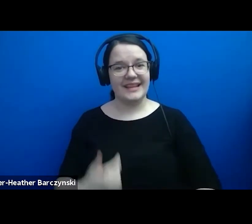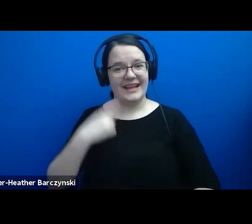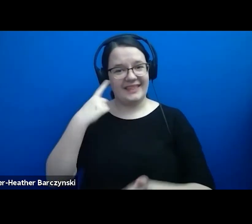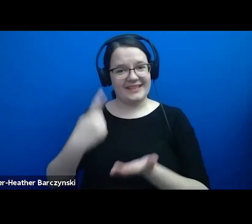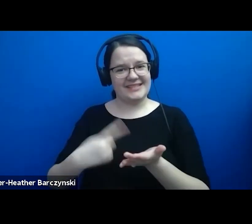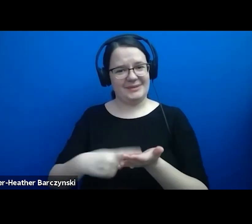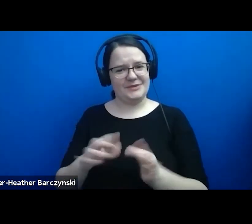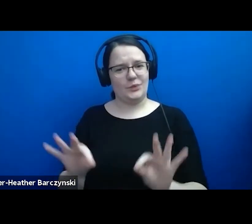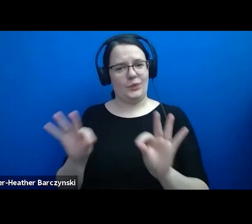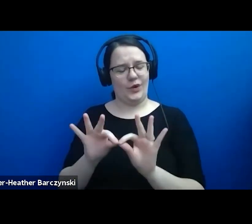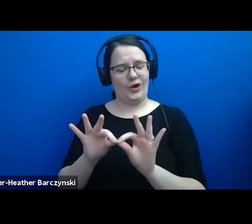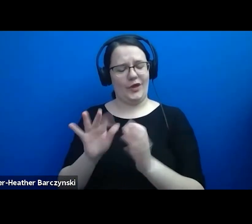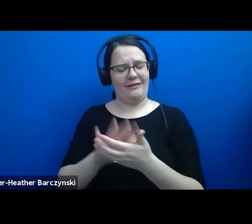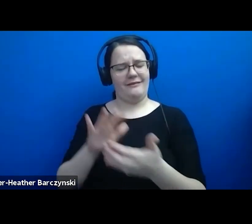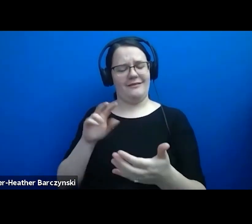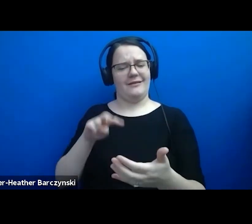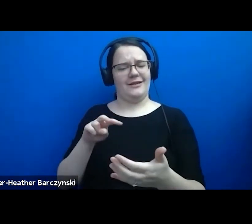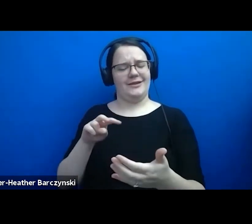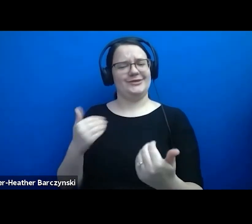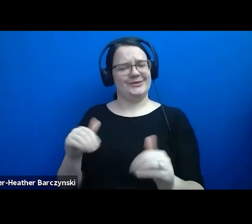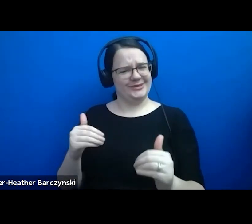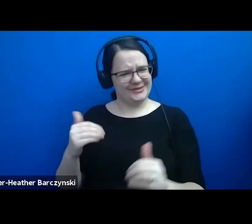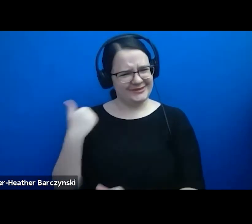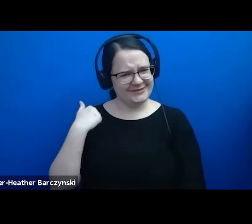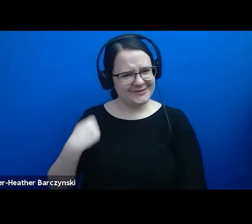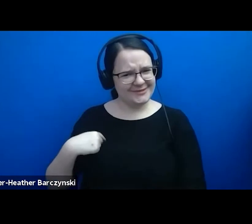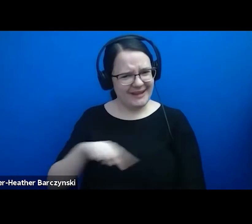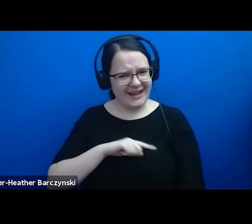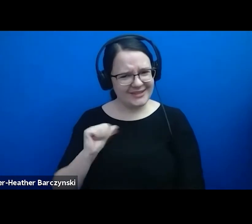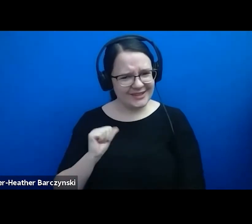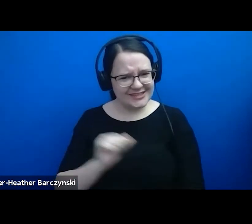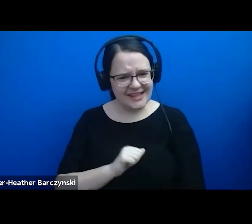a step back to pinch ourselves a little remind ourselves what an incredible advance that has been